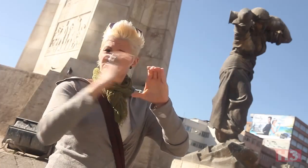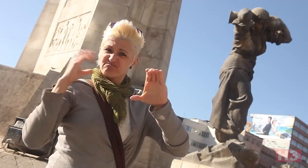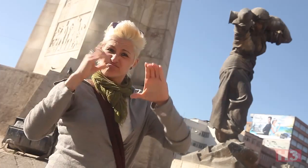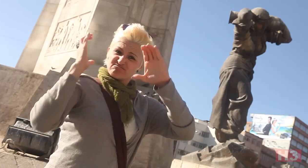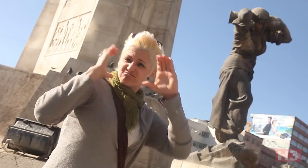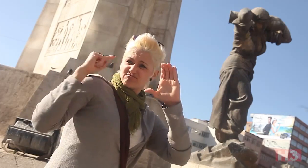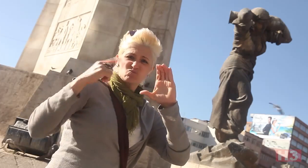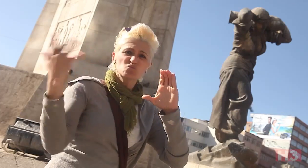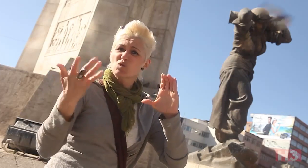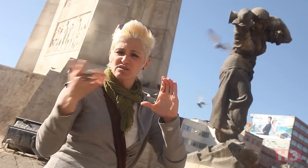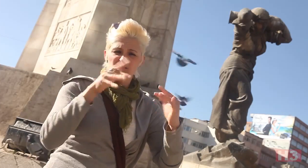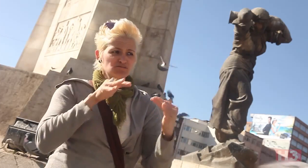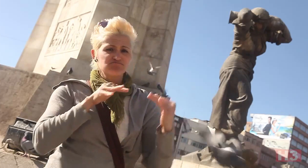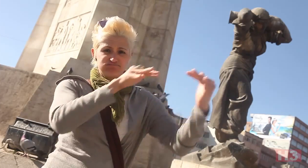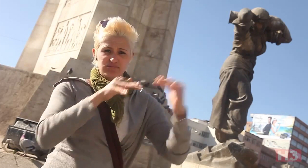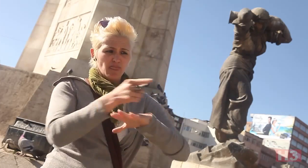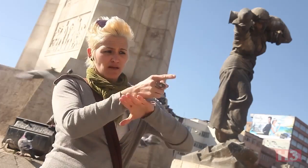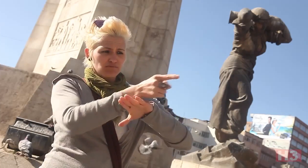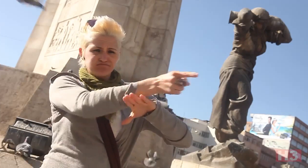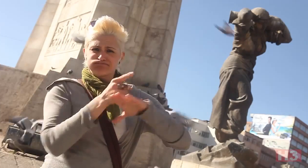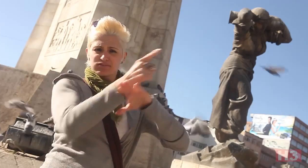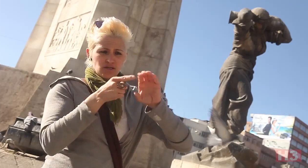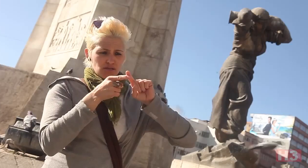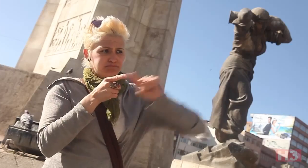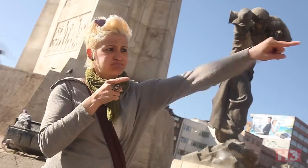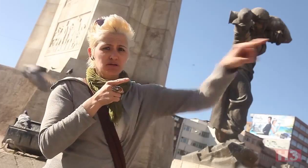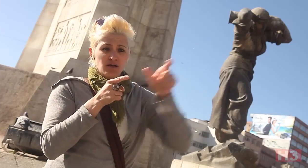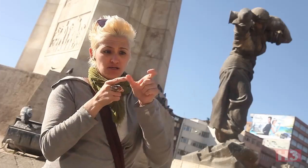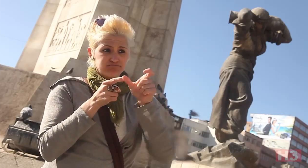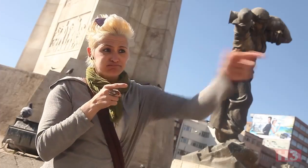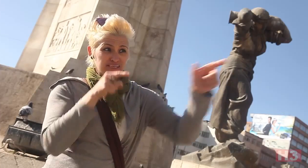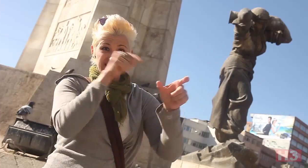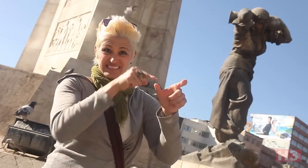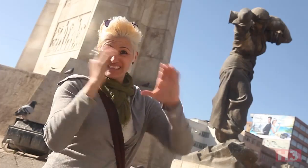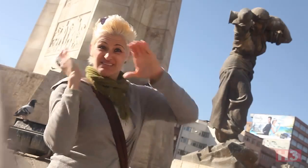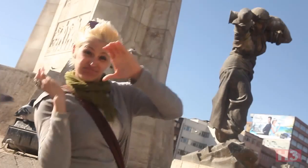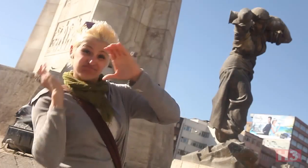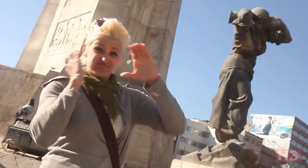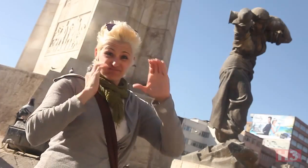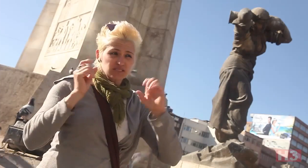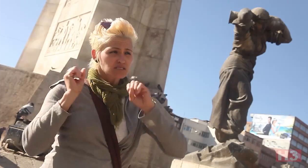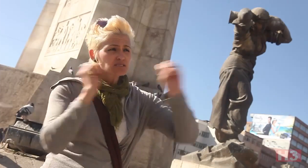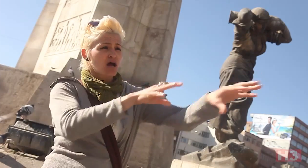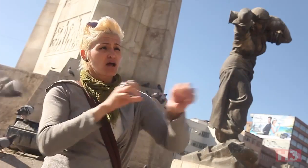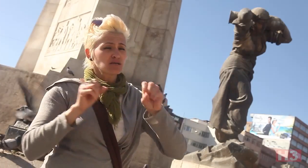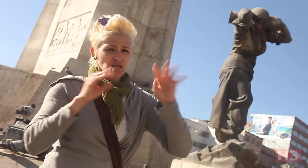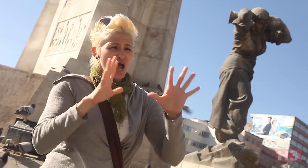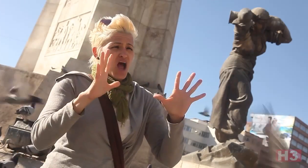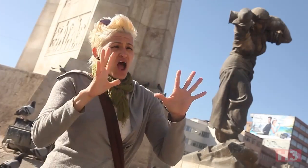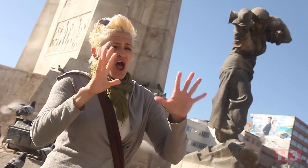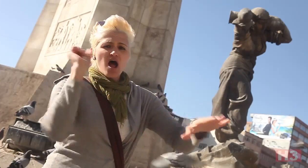continuing tirelessly to deliver the ammunition that was used for bombing the enemy at war.